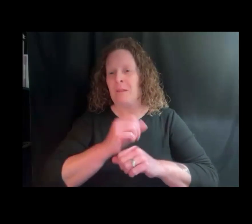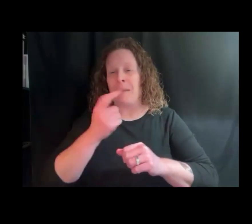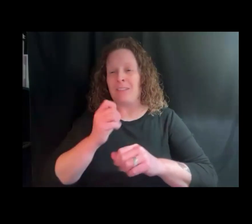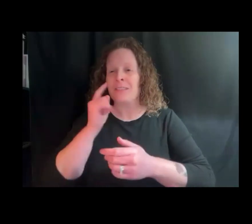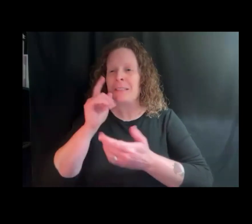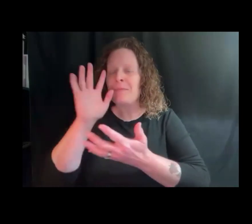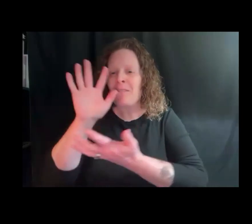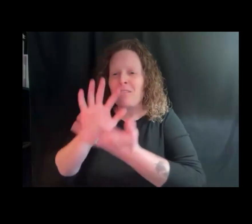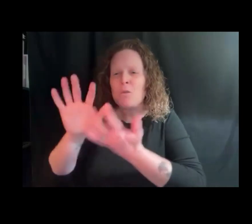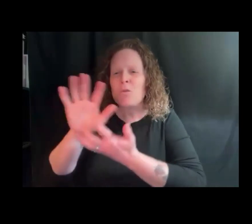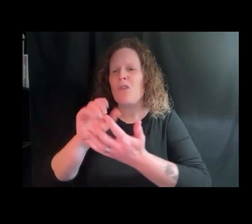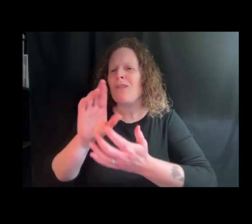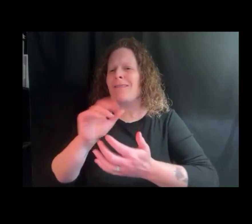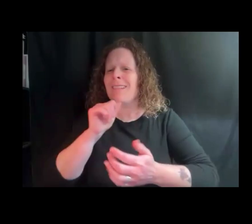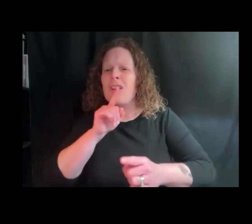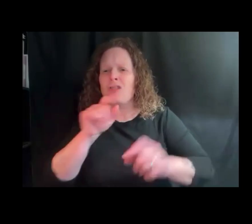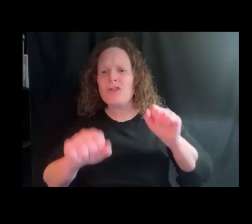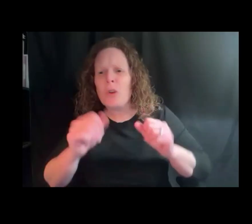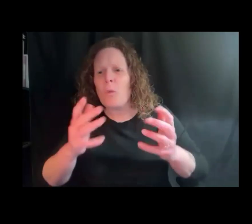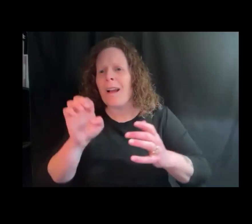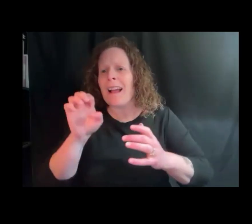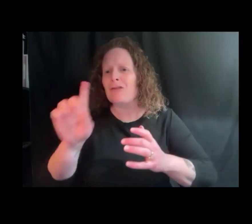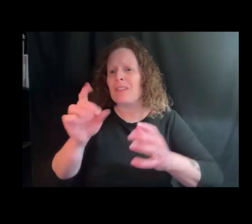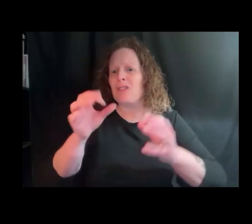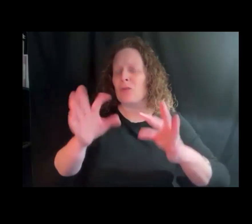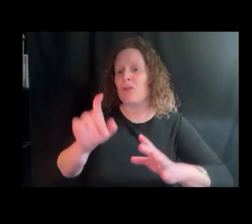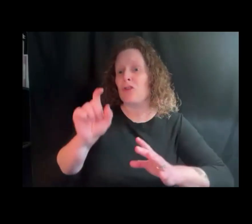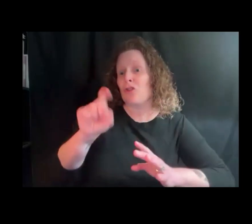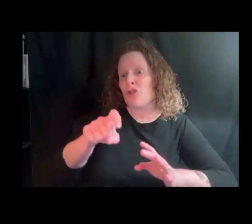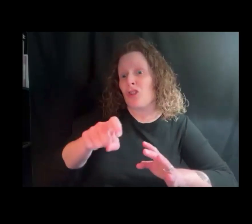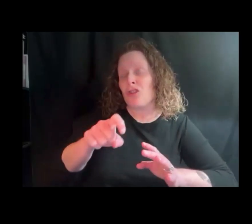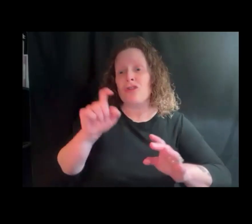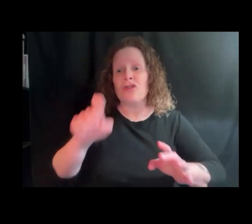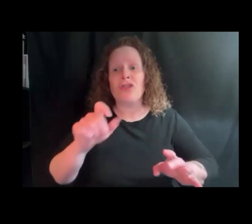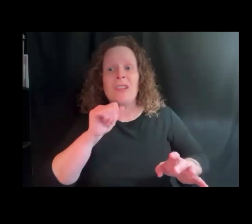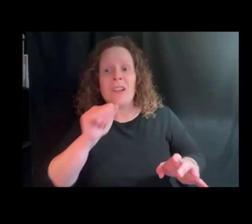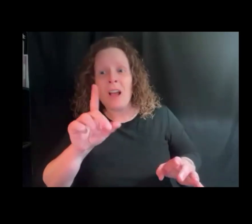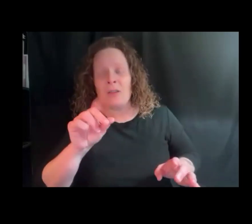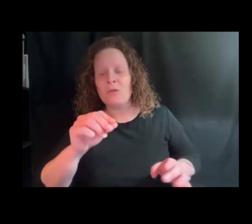and what their job responsibilities actually are.